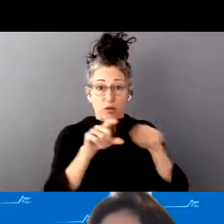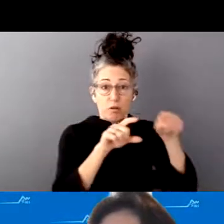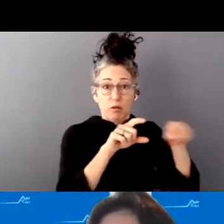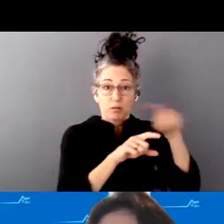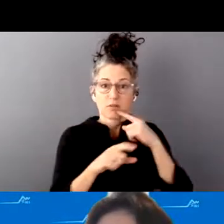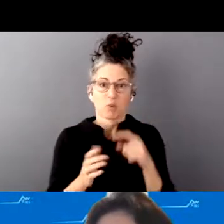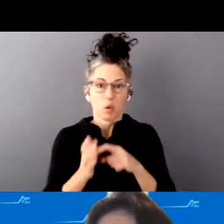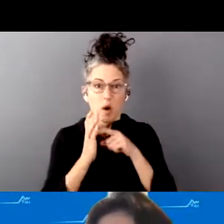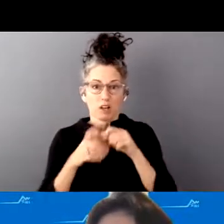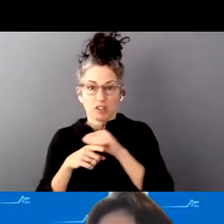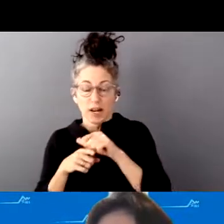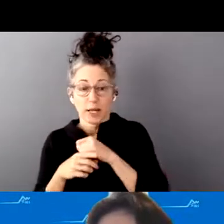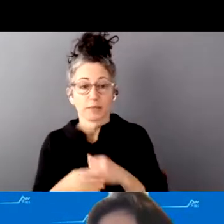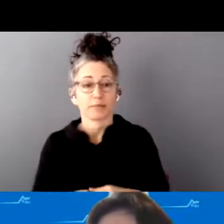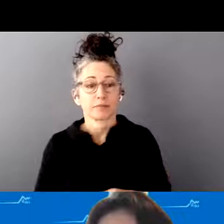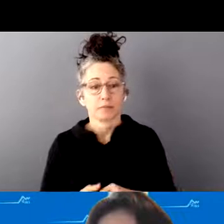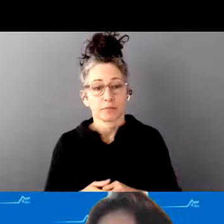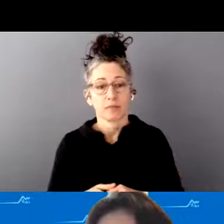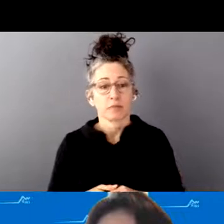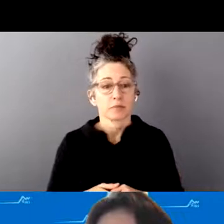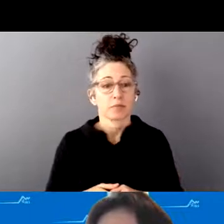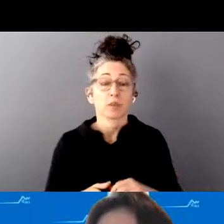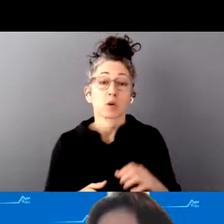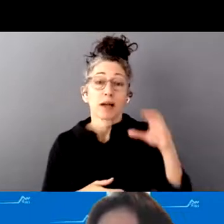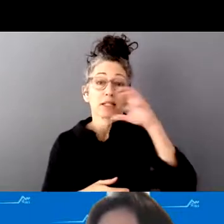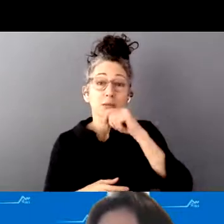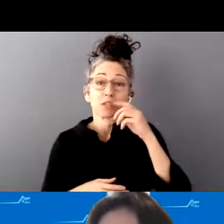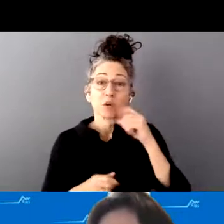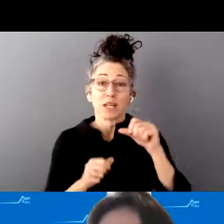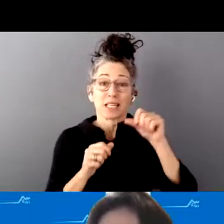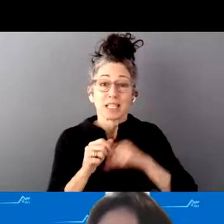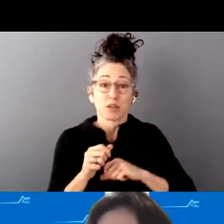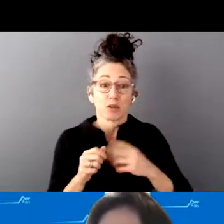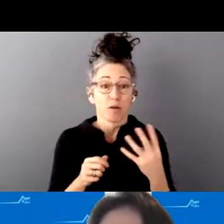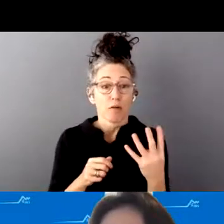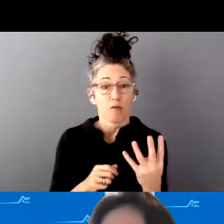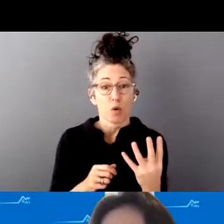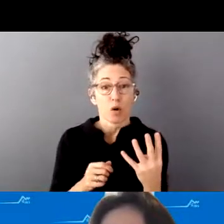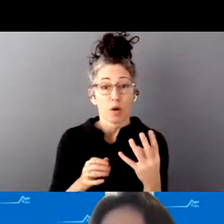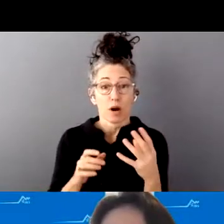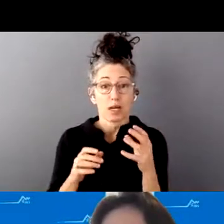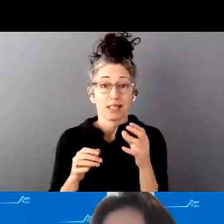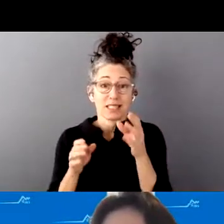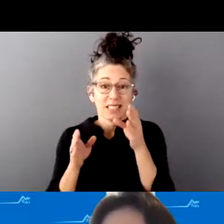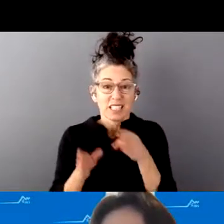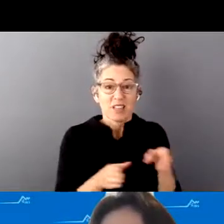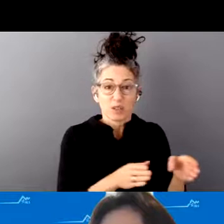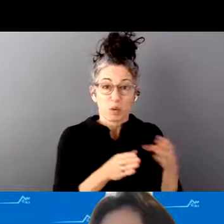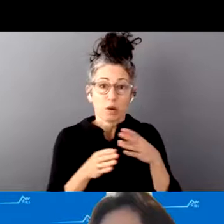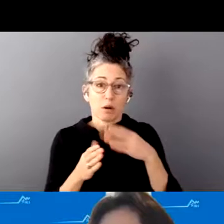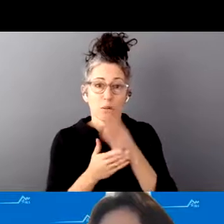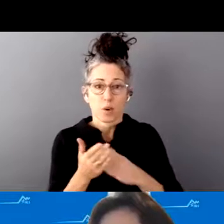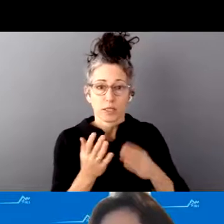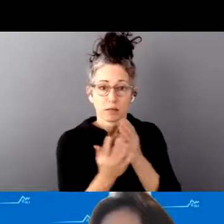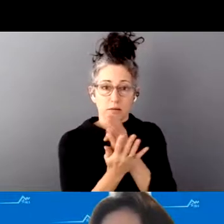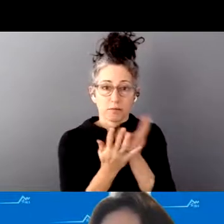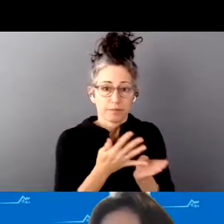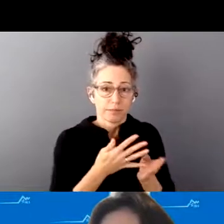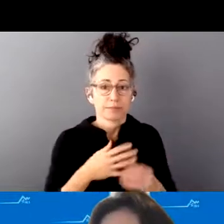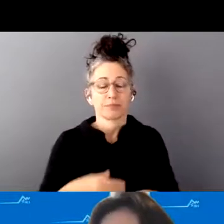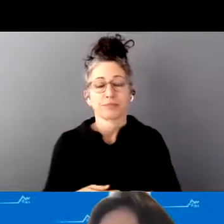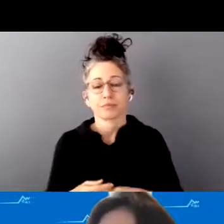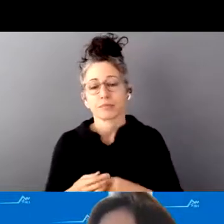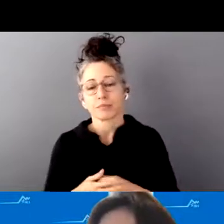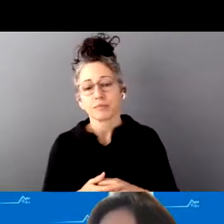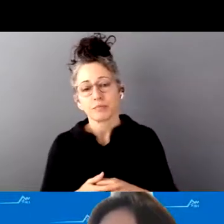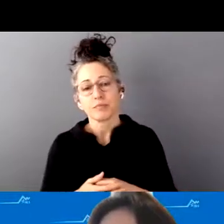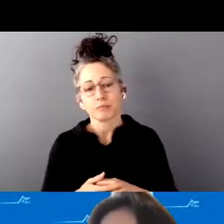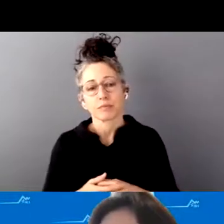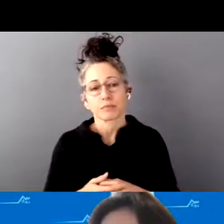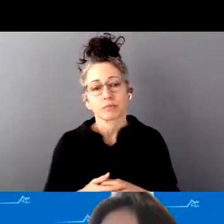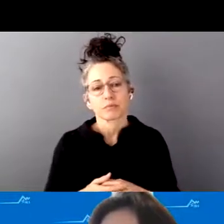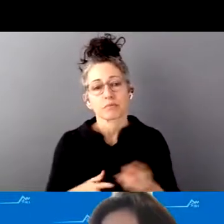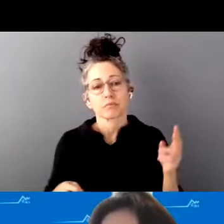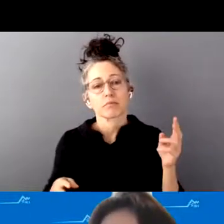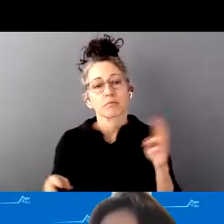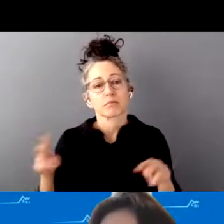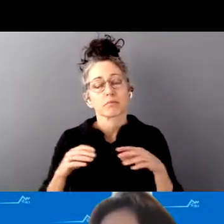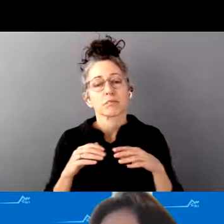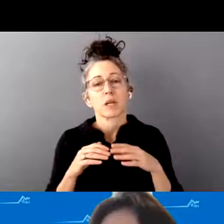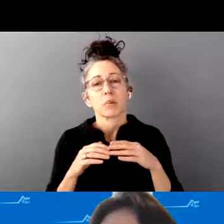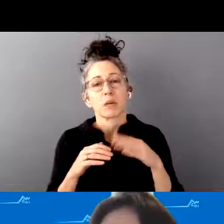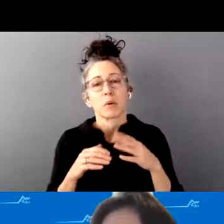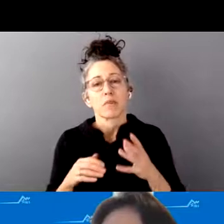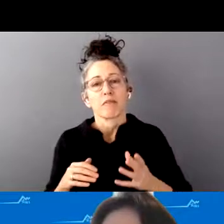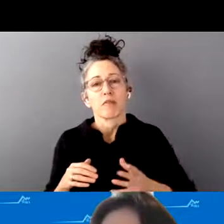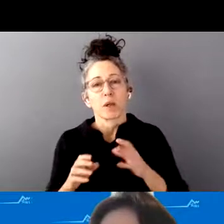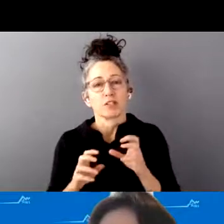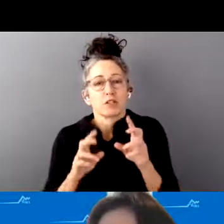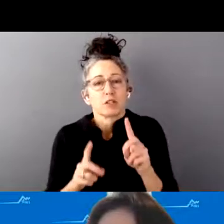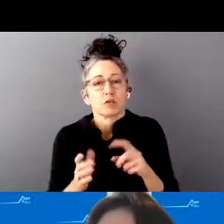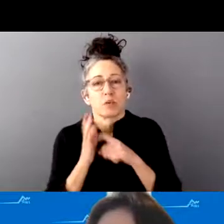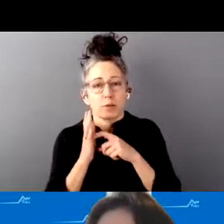Michelle, you're right around the two-minute mark, just so you know.